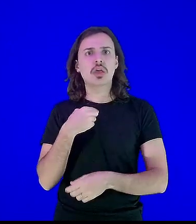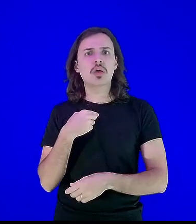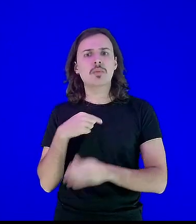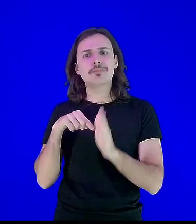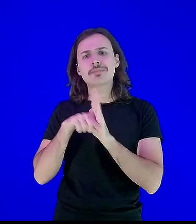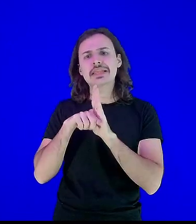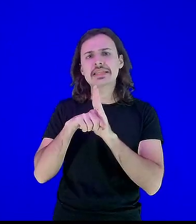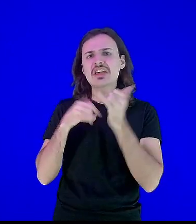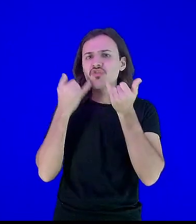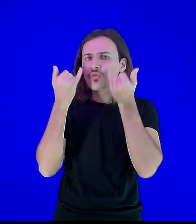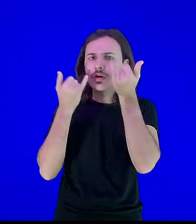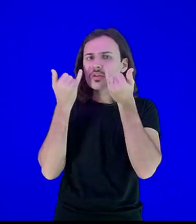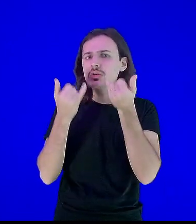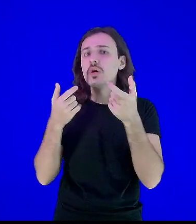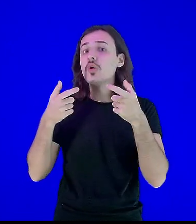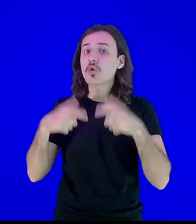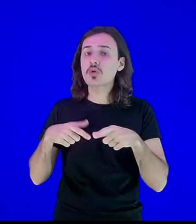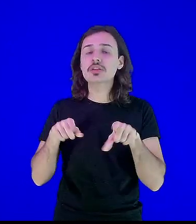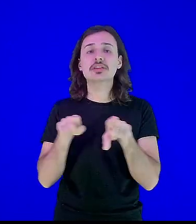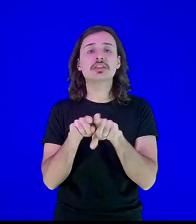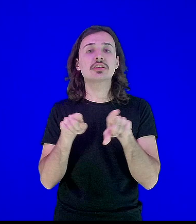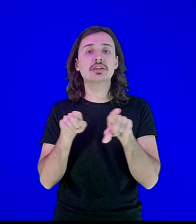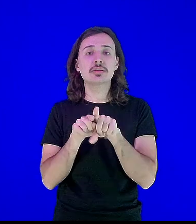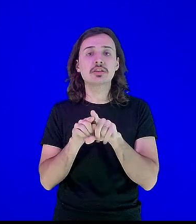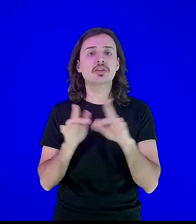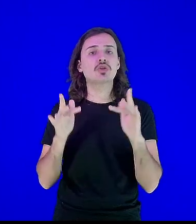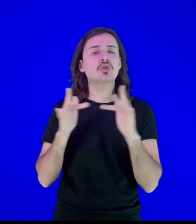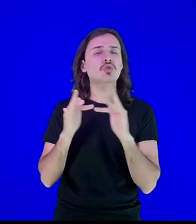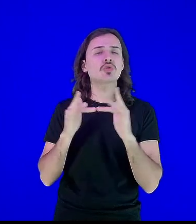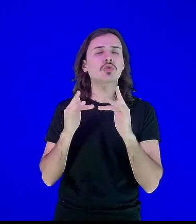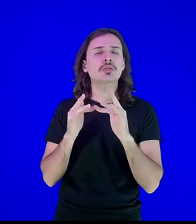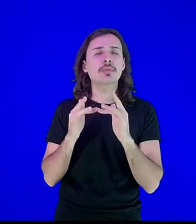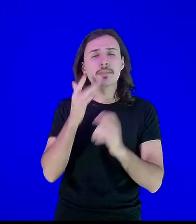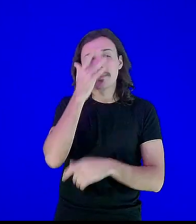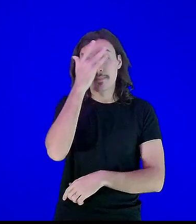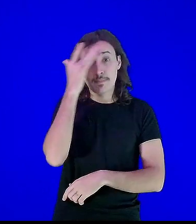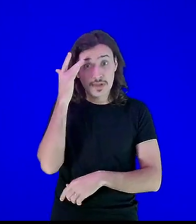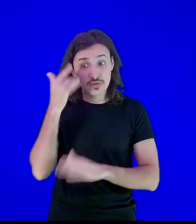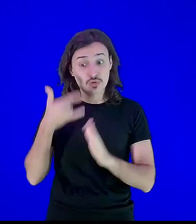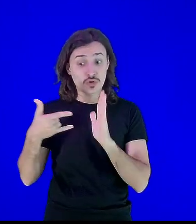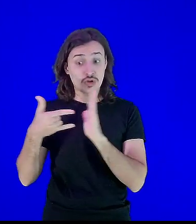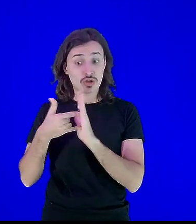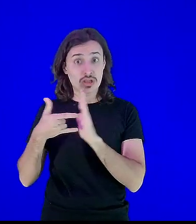how you can stay in touch with other SignWriting developers that's it